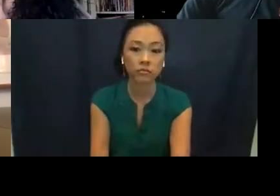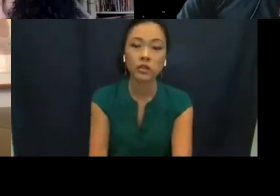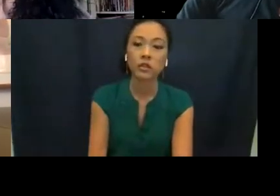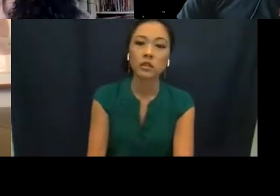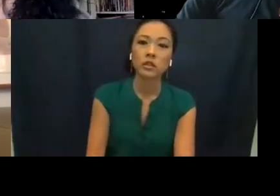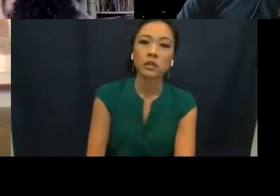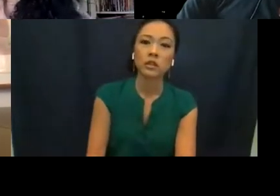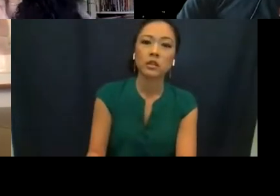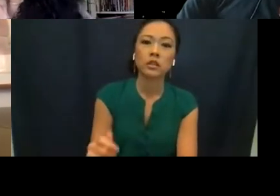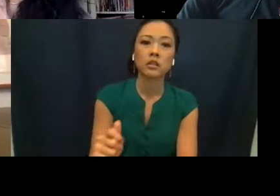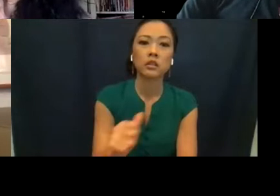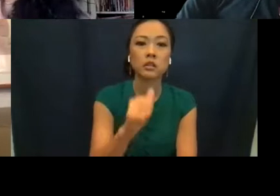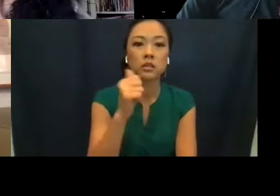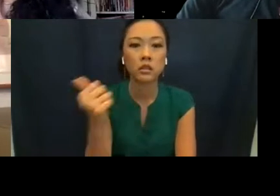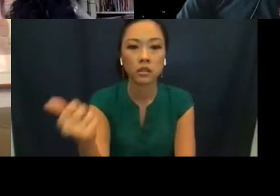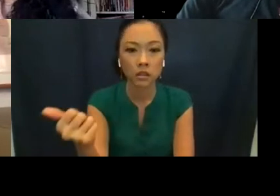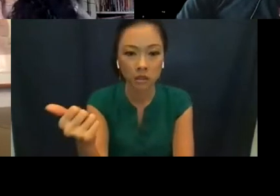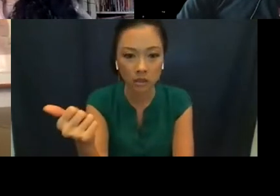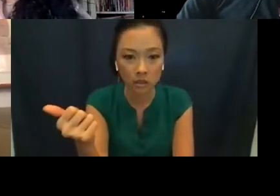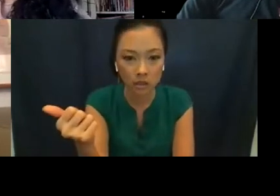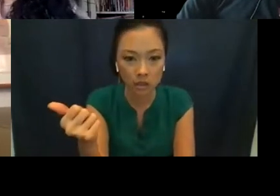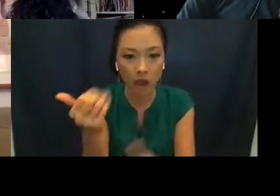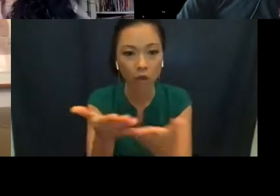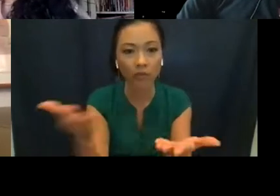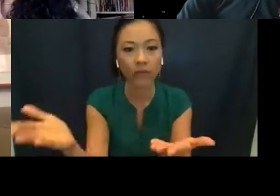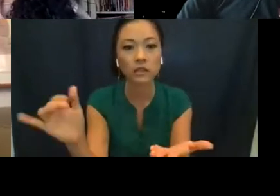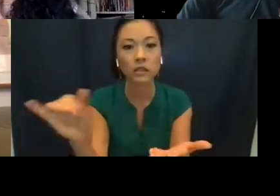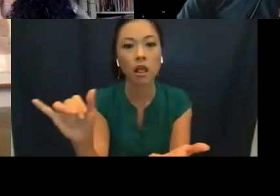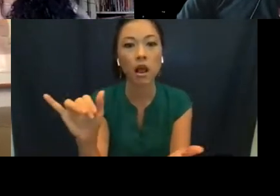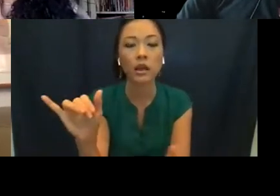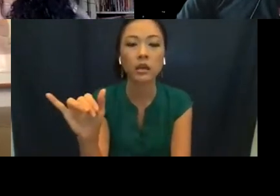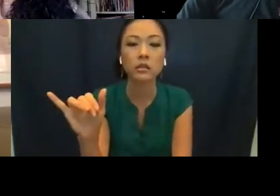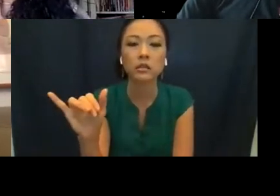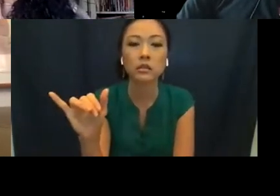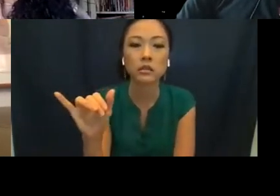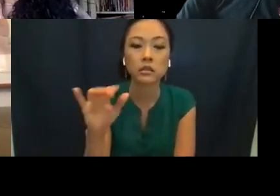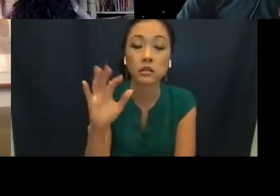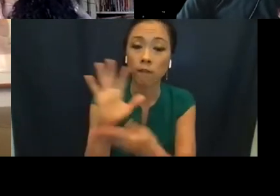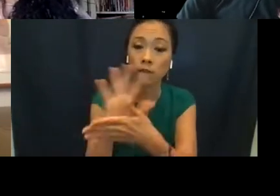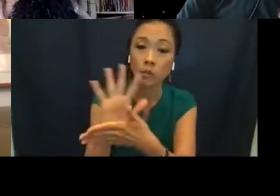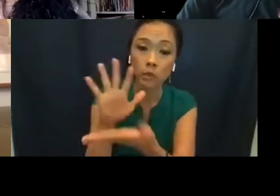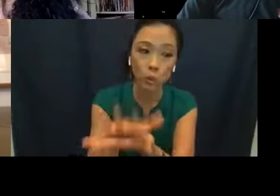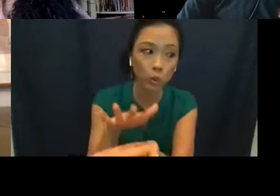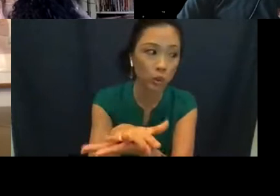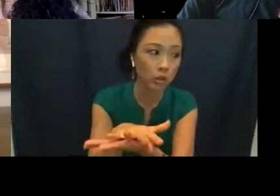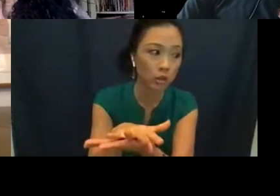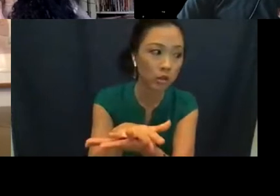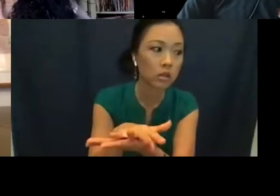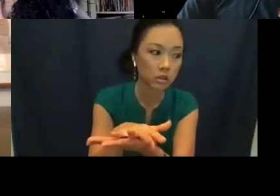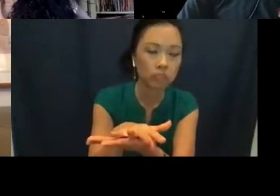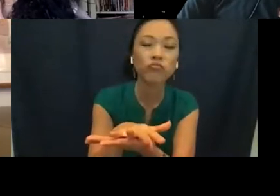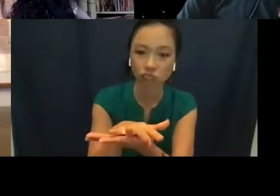film school there is a list and I'm sure Dance/NYC might have that, but maybe we can compel that